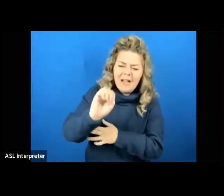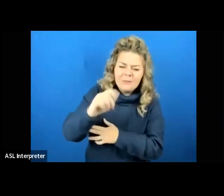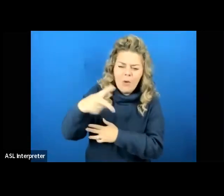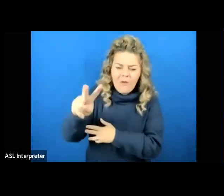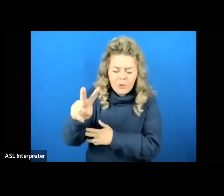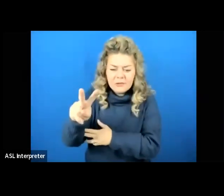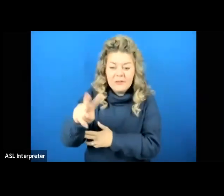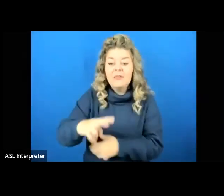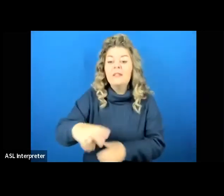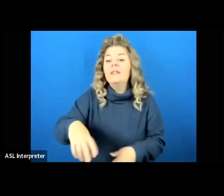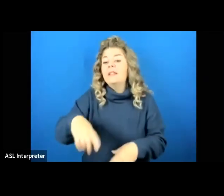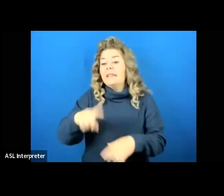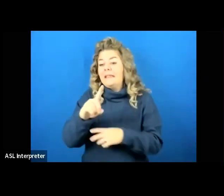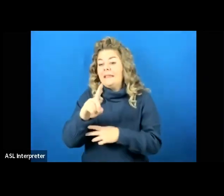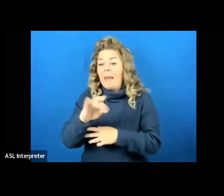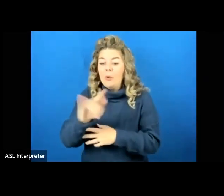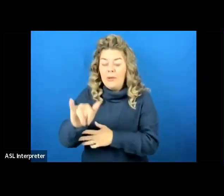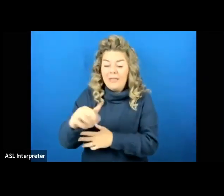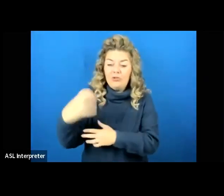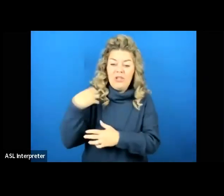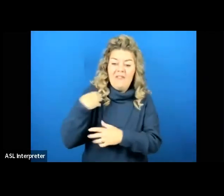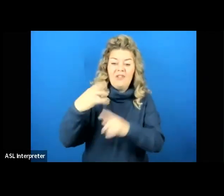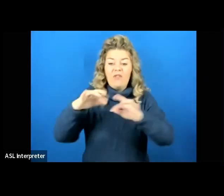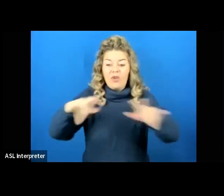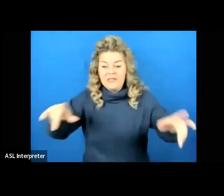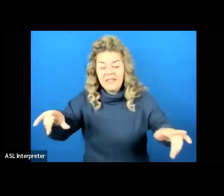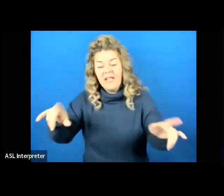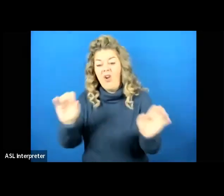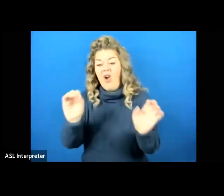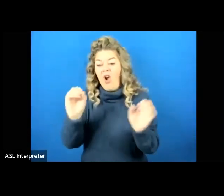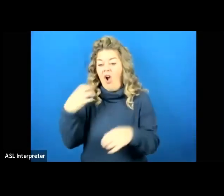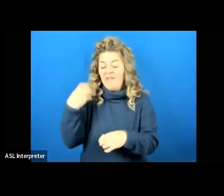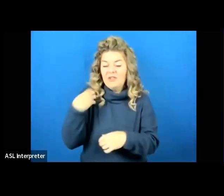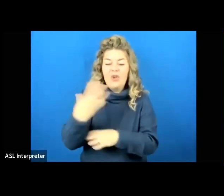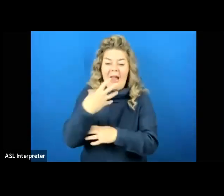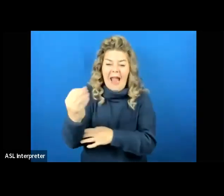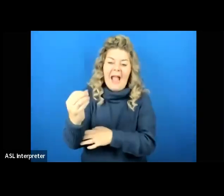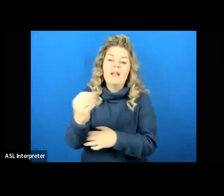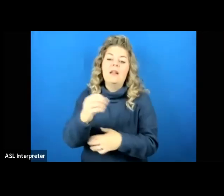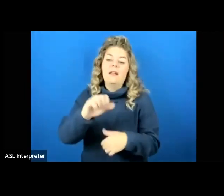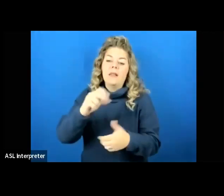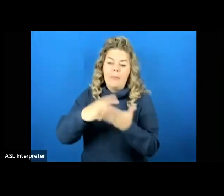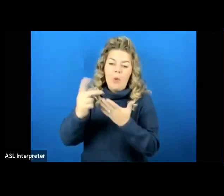Officer and director of implementation for the diversity, equity and inclusion strategic plan.